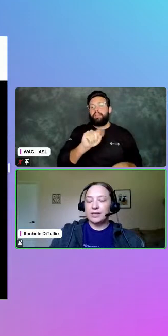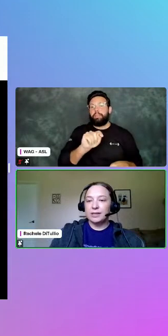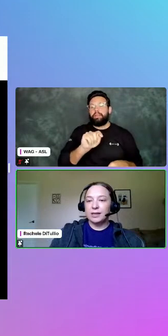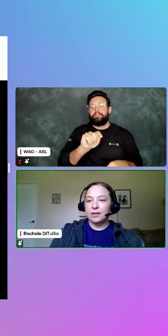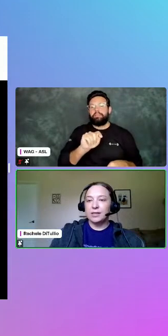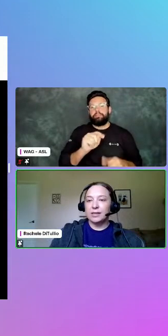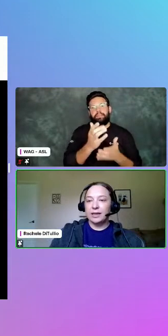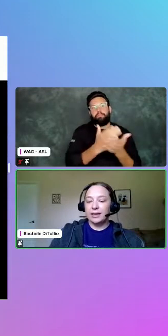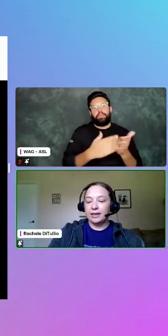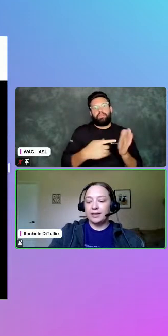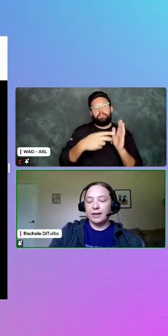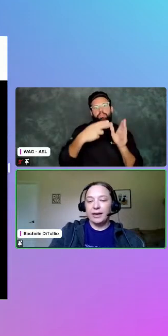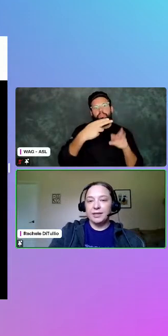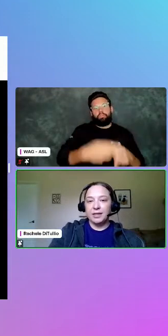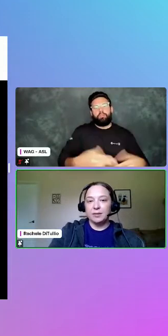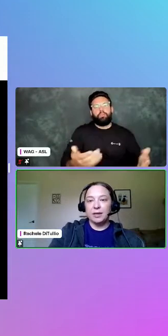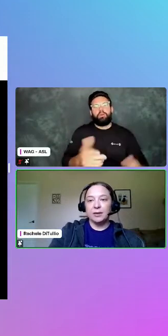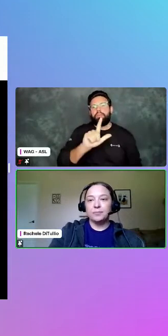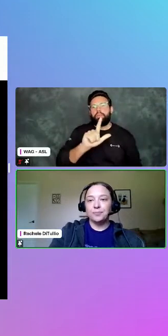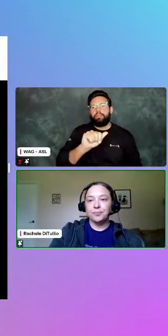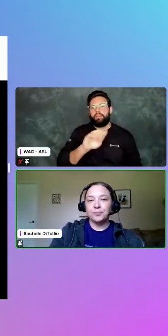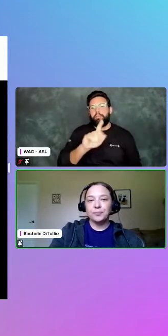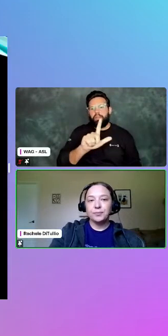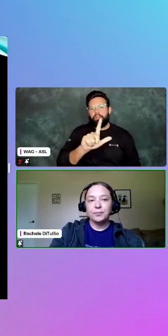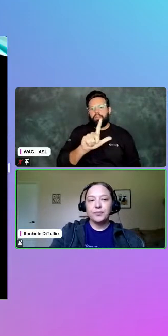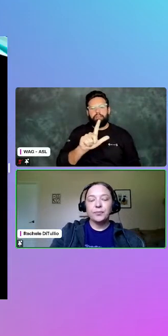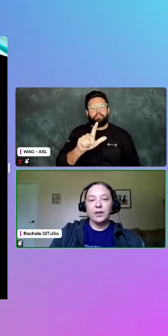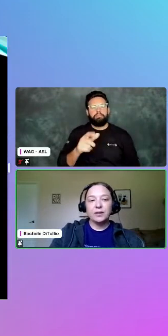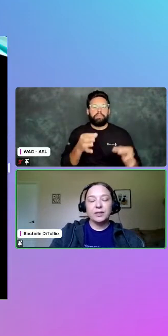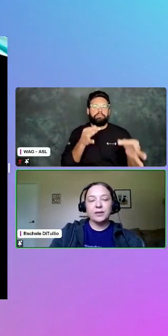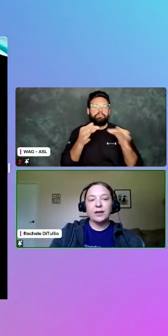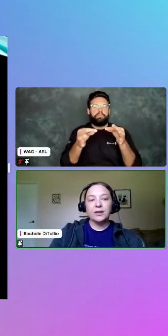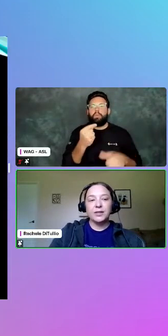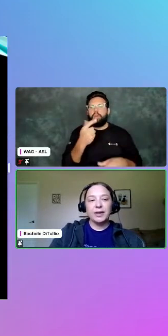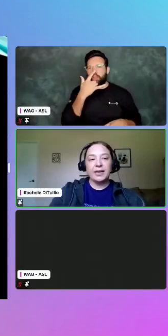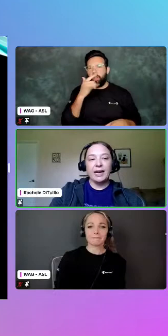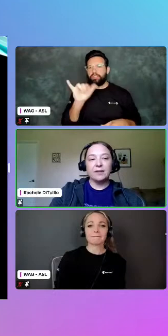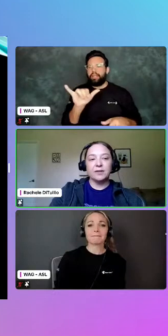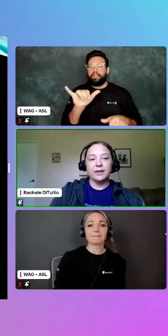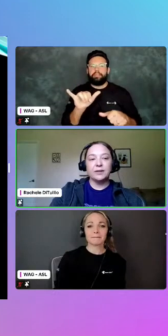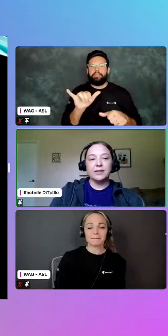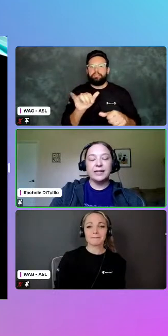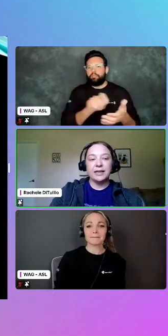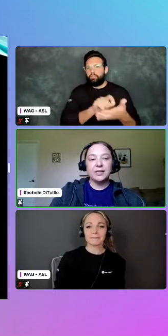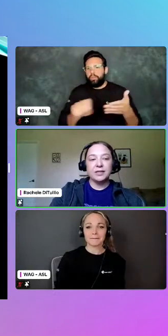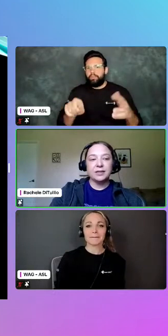using the legend element. The legend element provides a label for the grouped controls. Let's